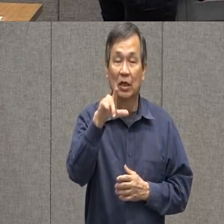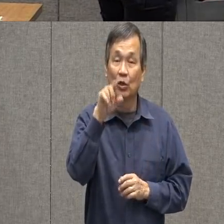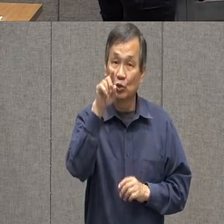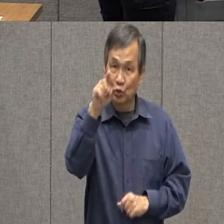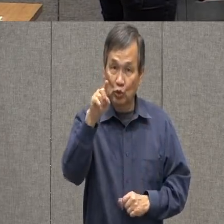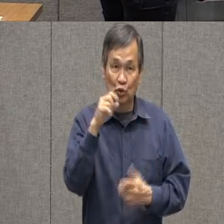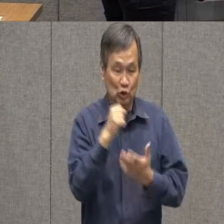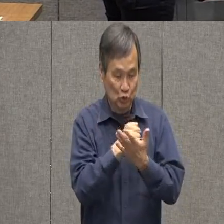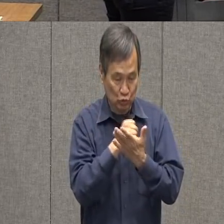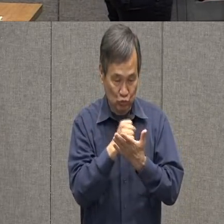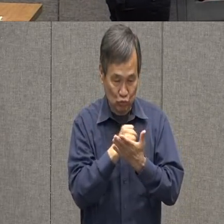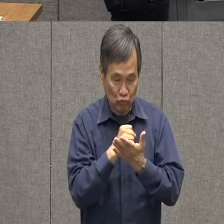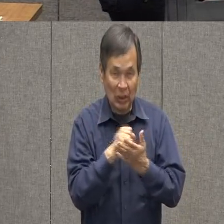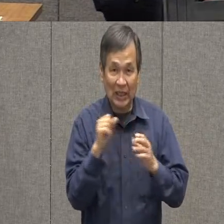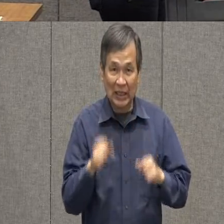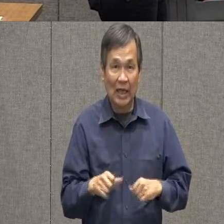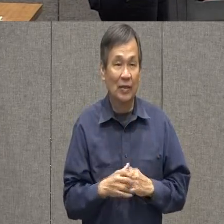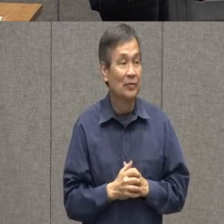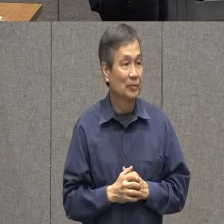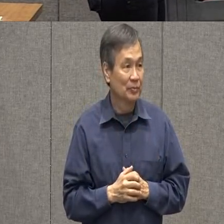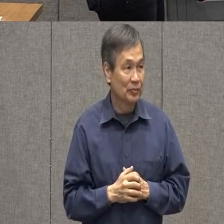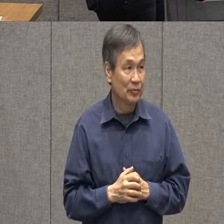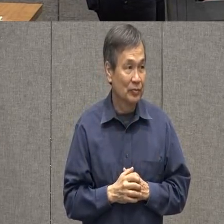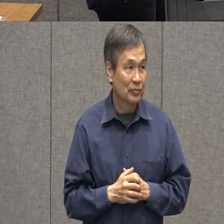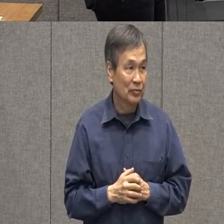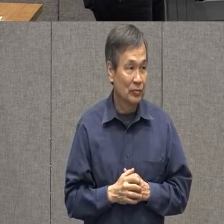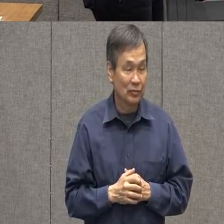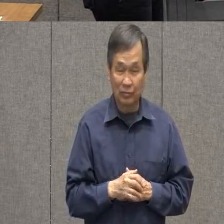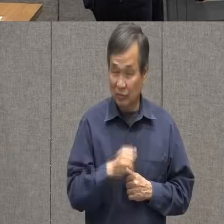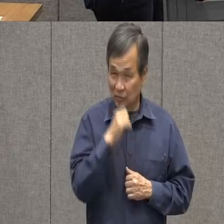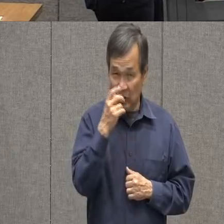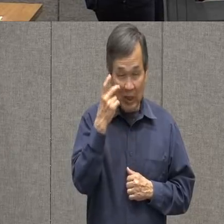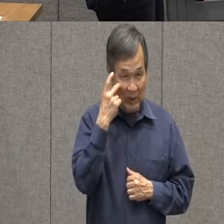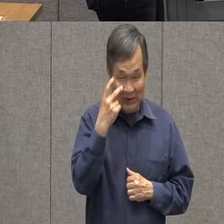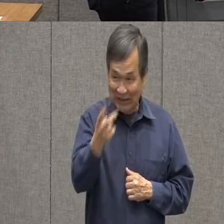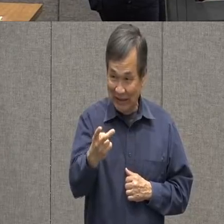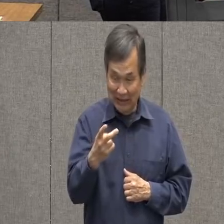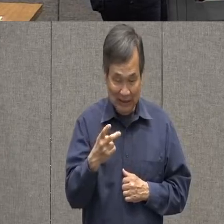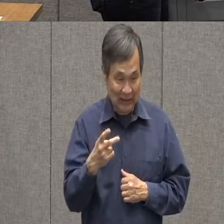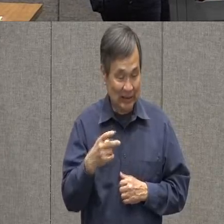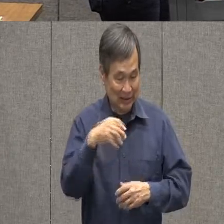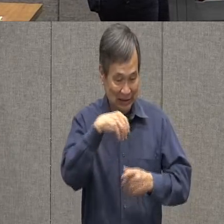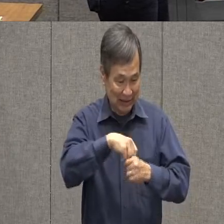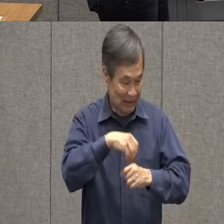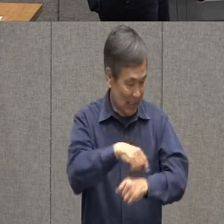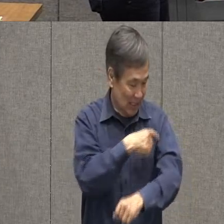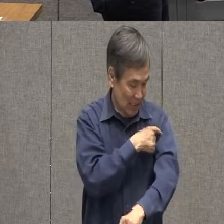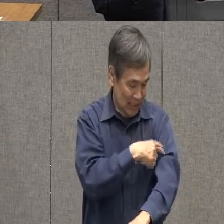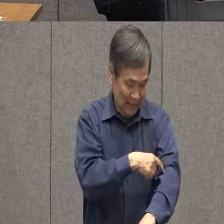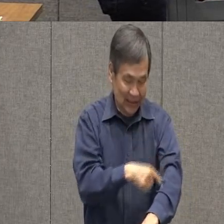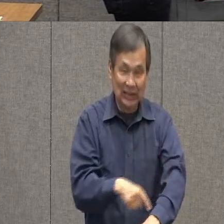you can erase these bone lines on the inside 'cause you don't see our bones, right? That's not what we see at the end.